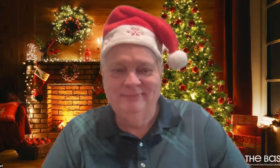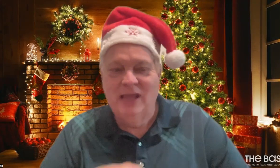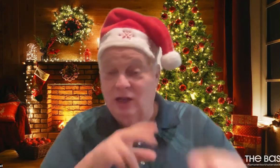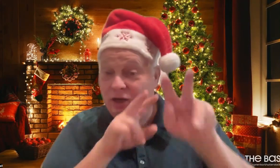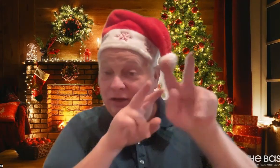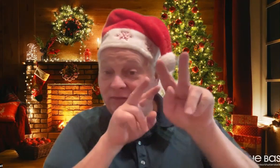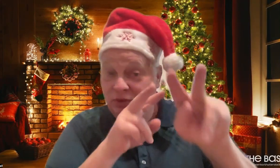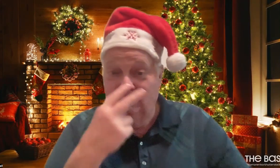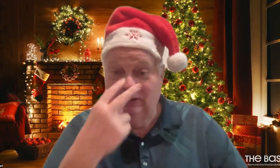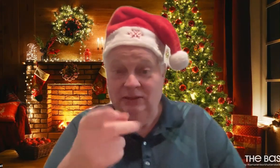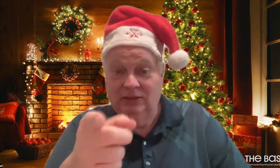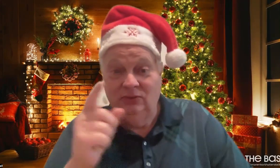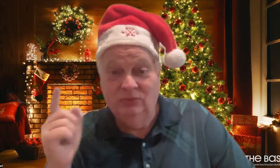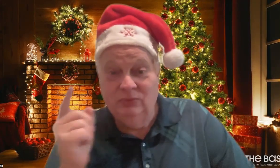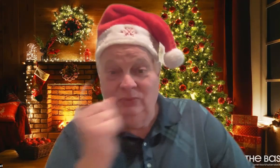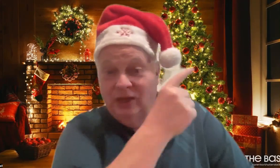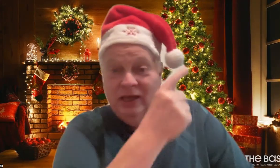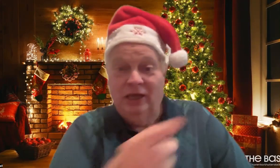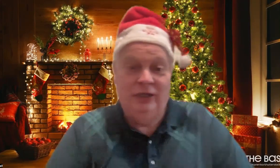I look forward to seeing you there!